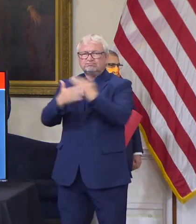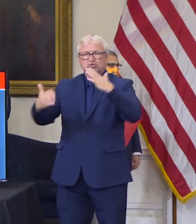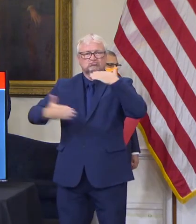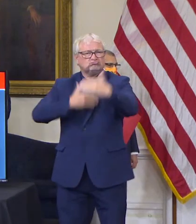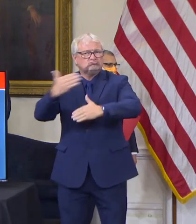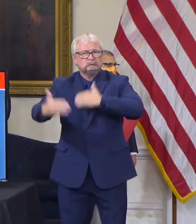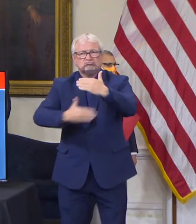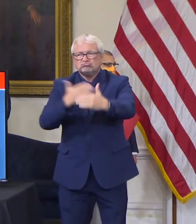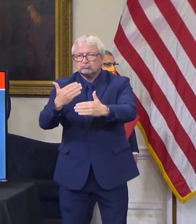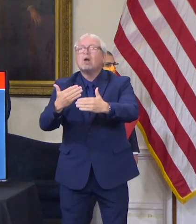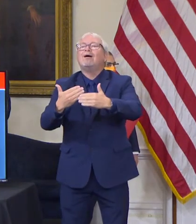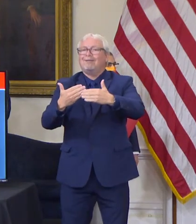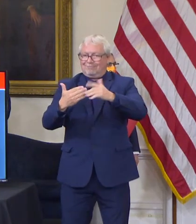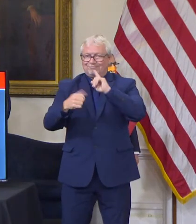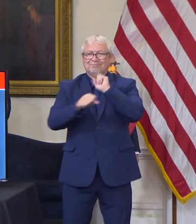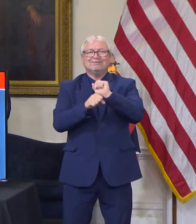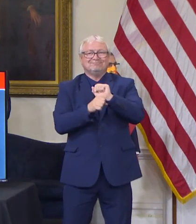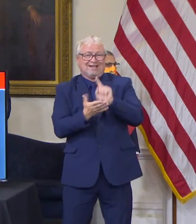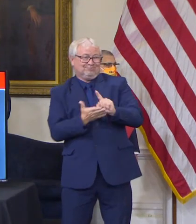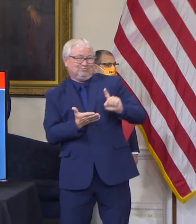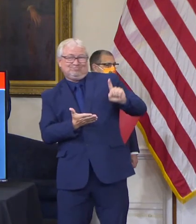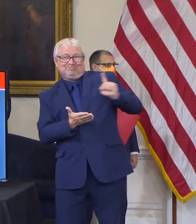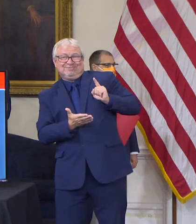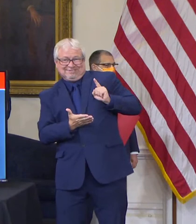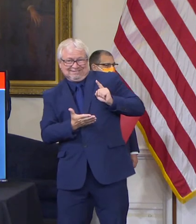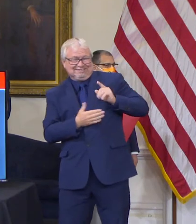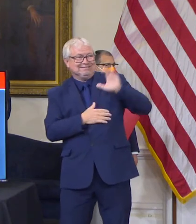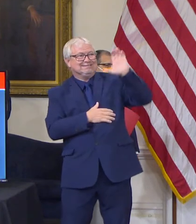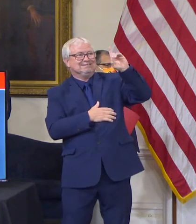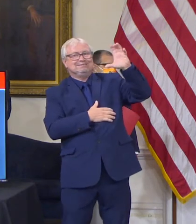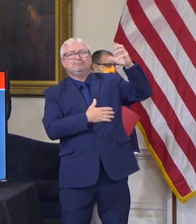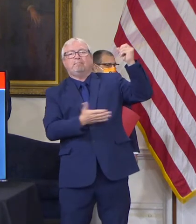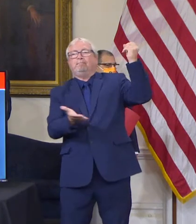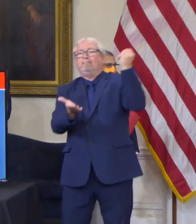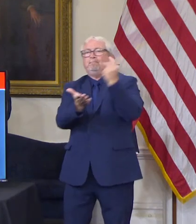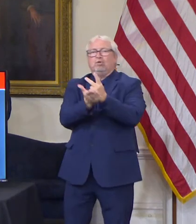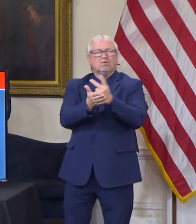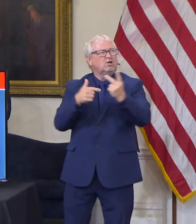Last week immediately after receiving final nation